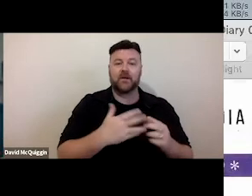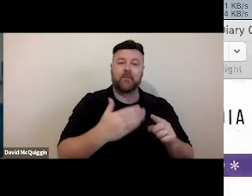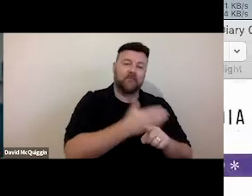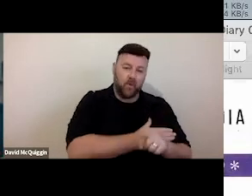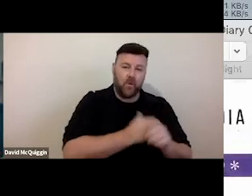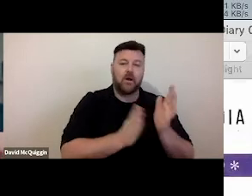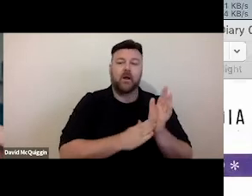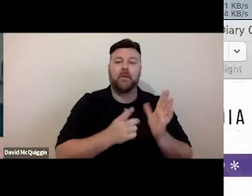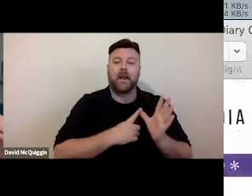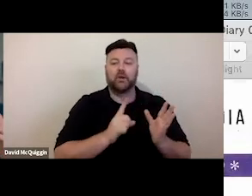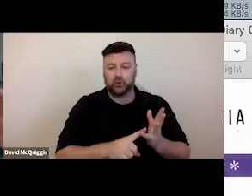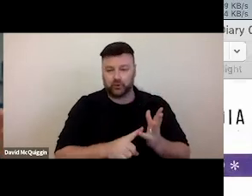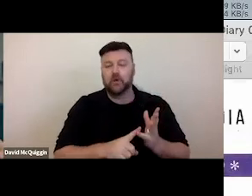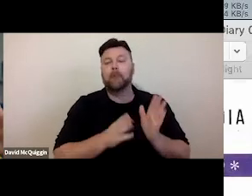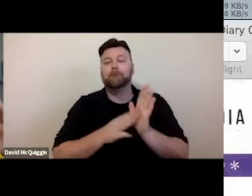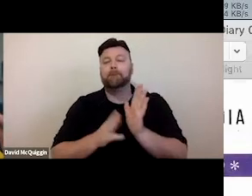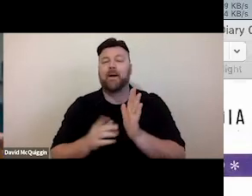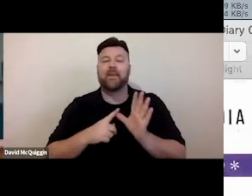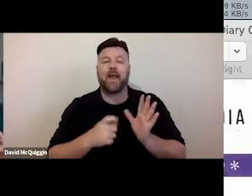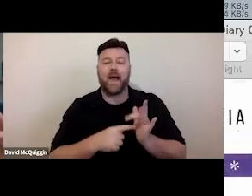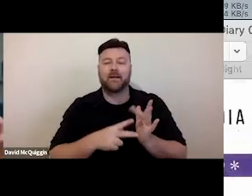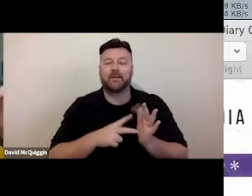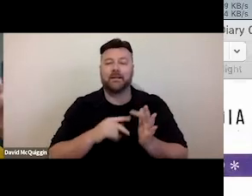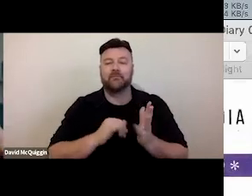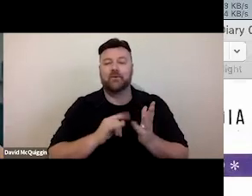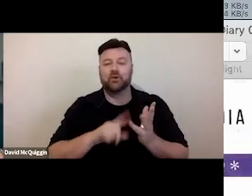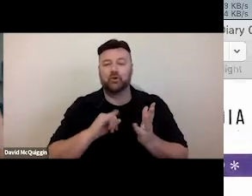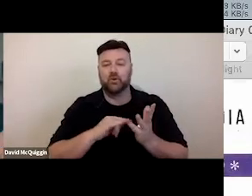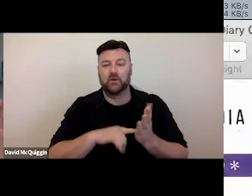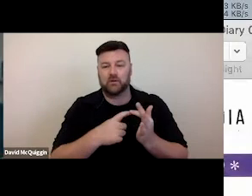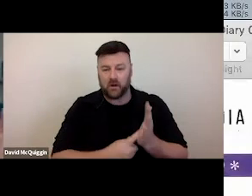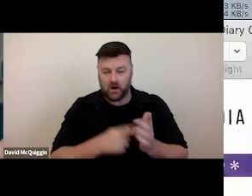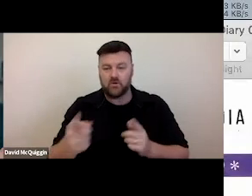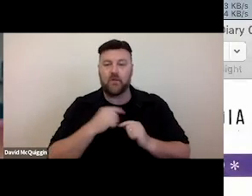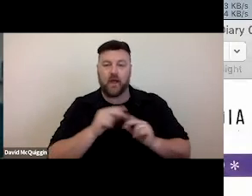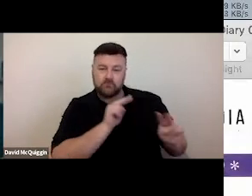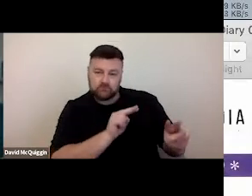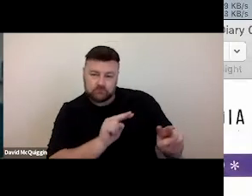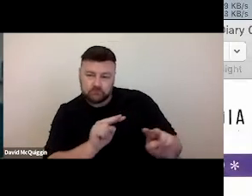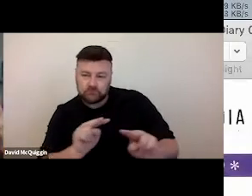active user - the algorithm looks at the activity of that user with you over the last month.